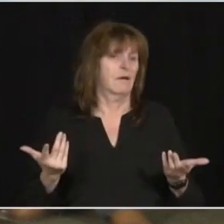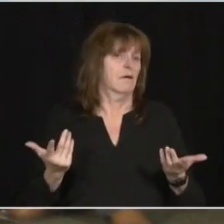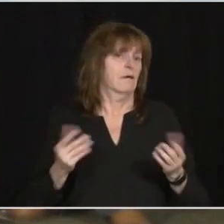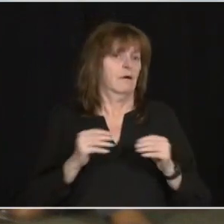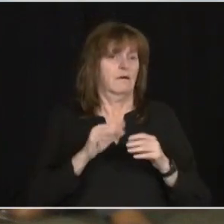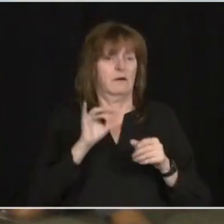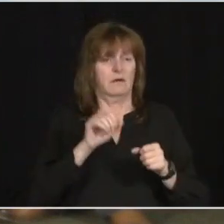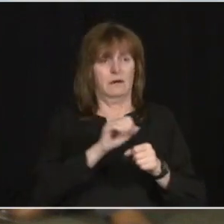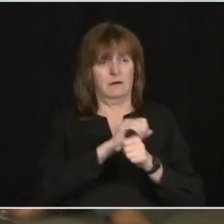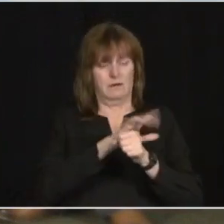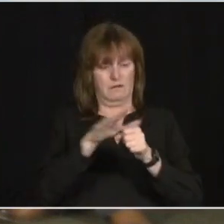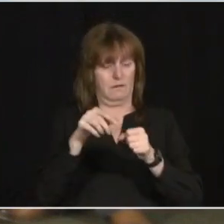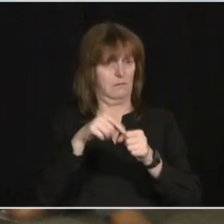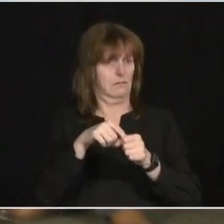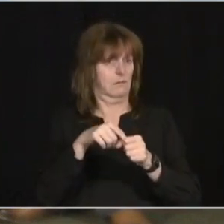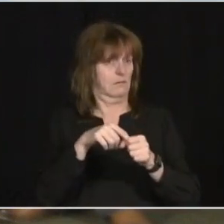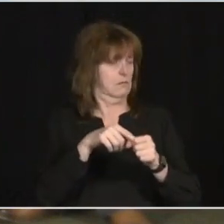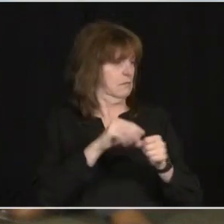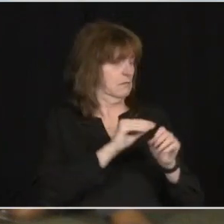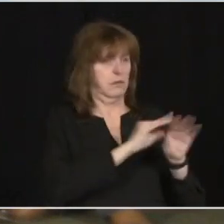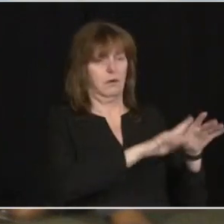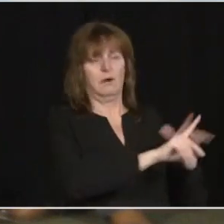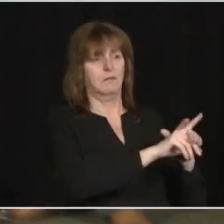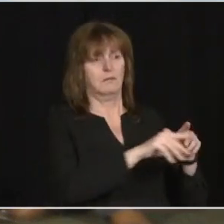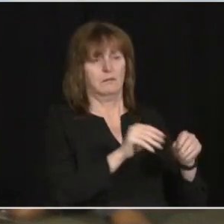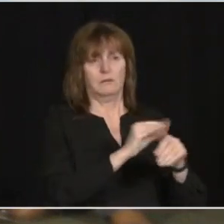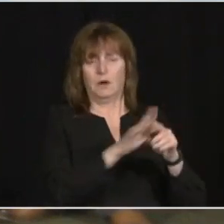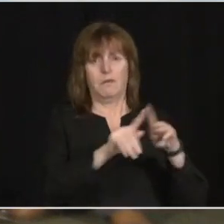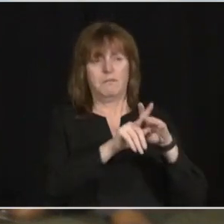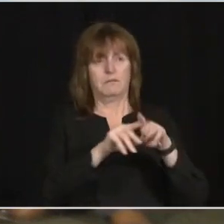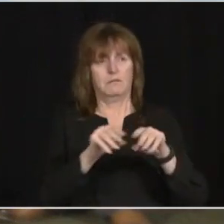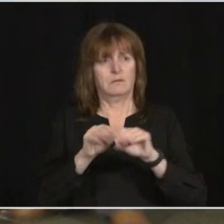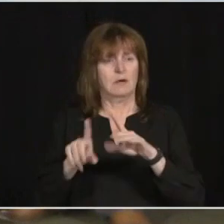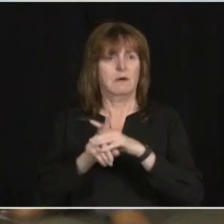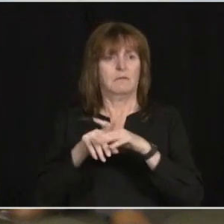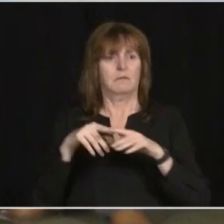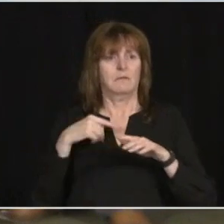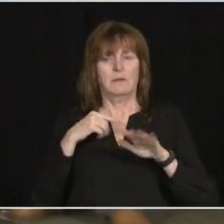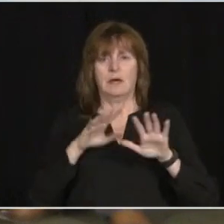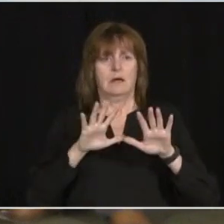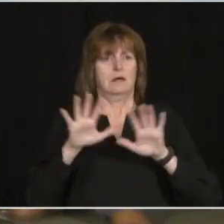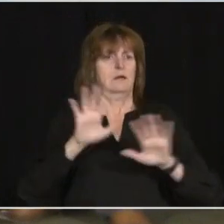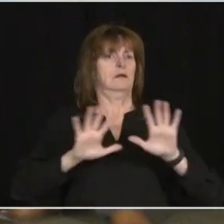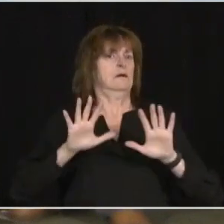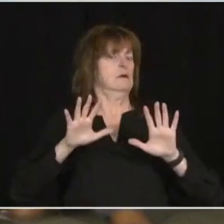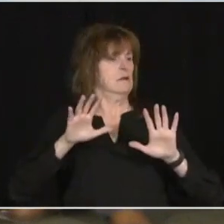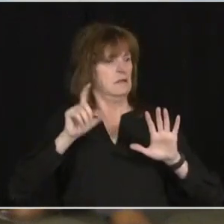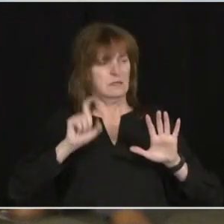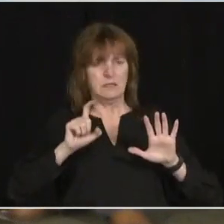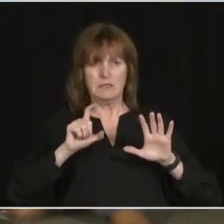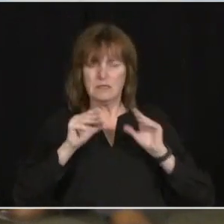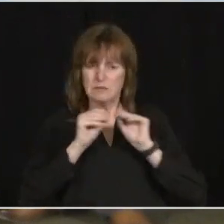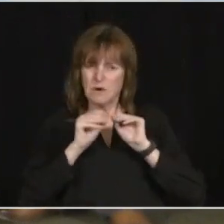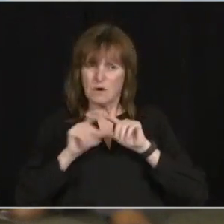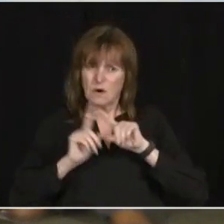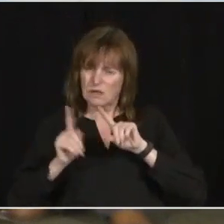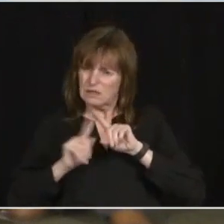tools are needed needed. That's exactly why we announced our action plan. More staffing, more infection control, more